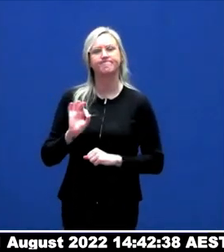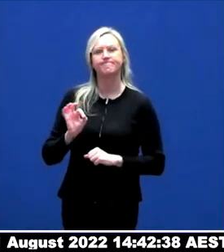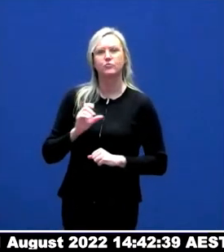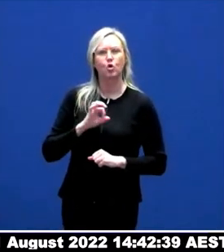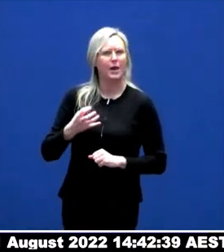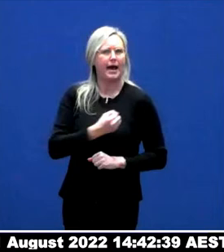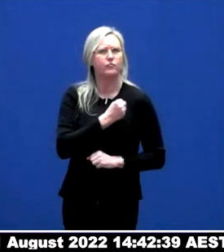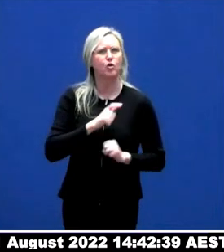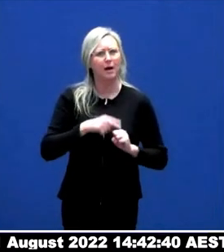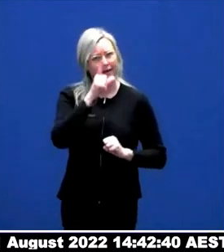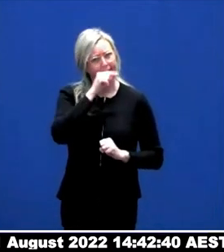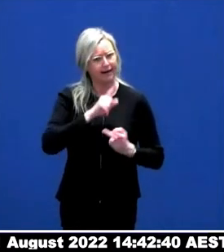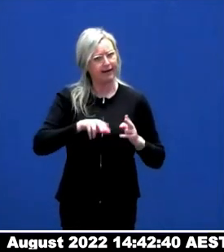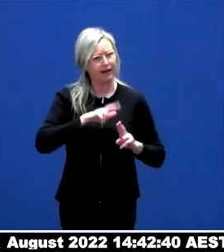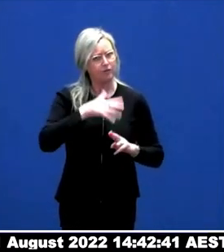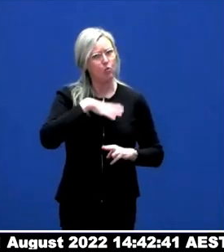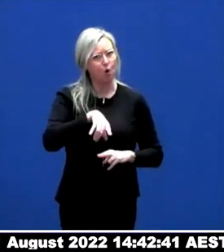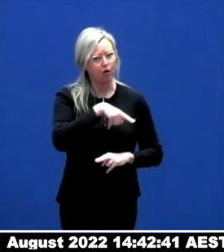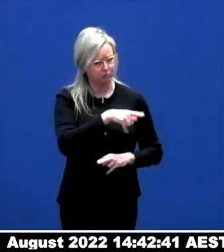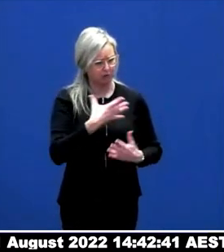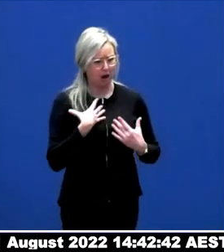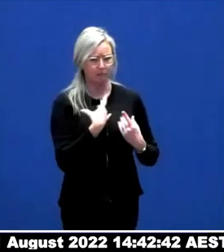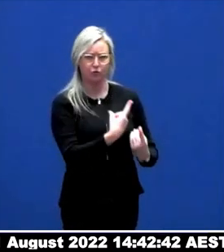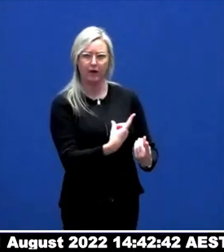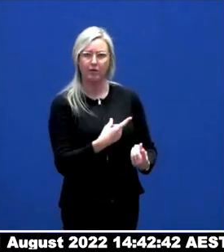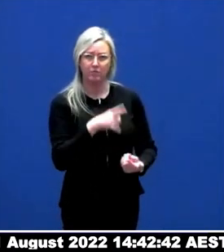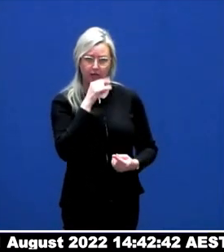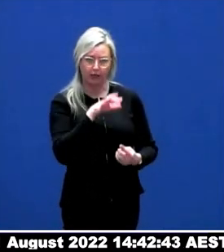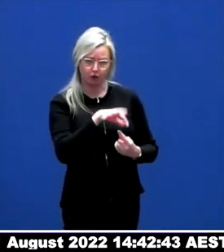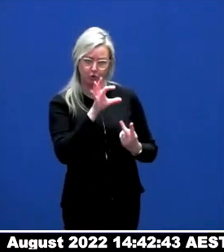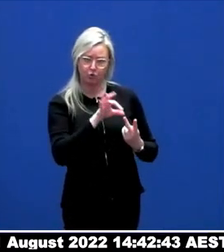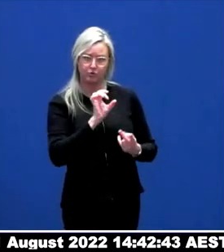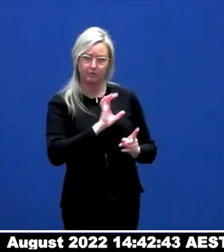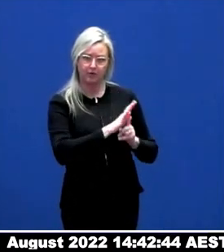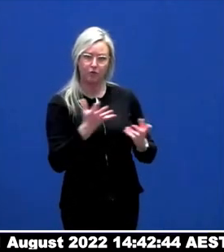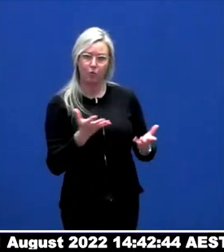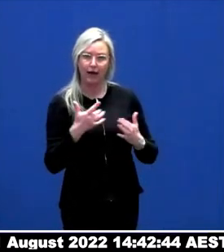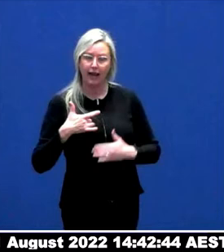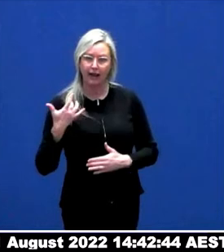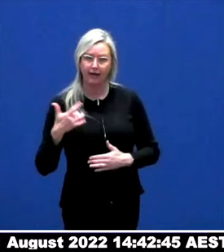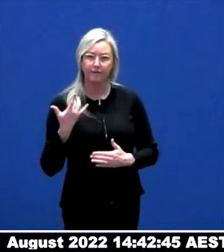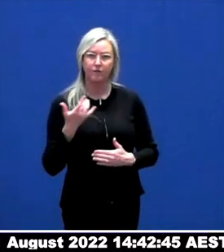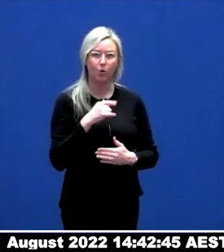Participants often want to choose who they live with and where they live, and that's perfectly their right. MS DOWSETT: Absolutely.